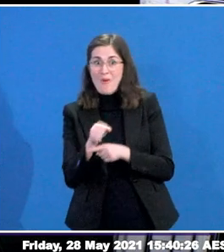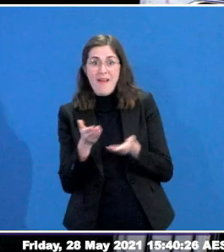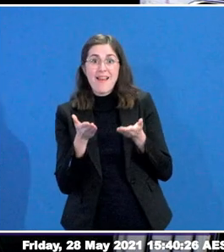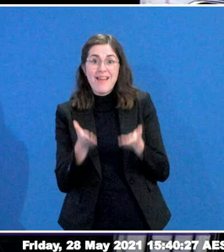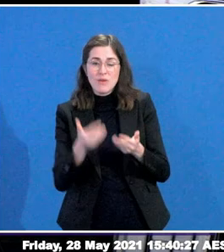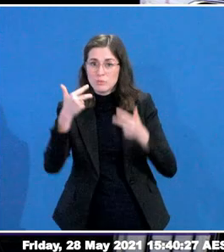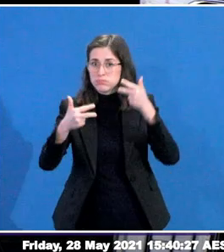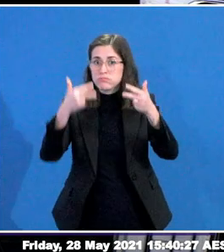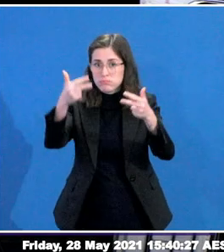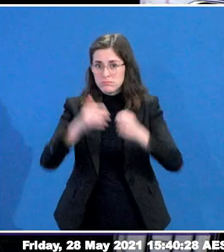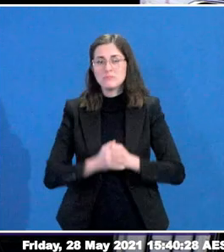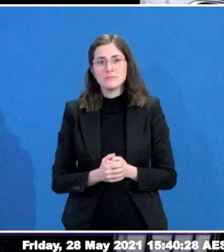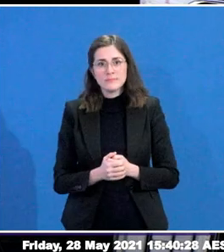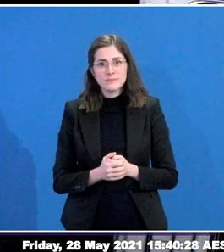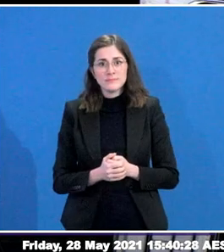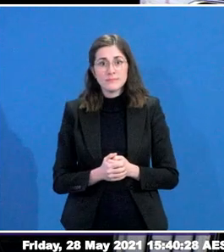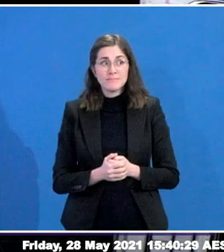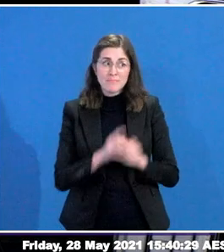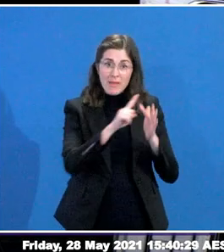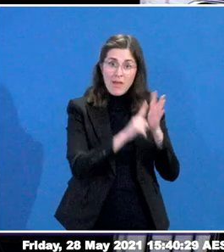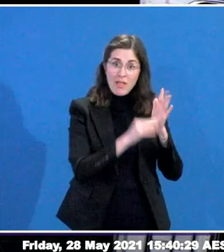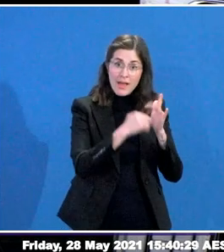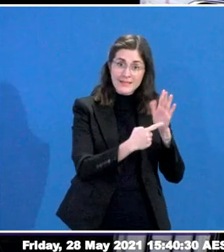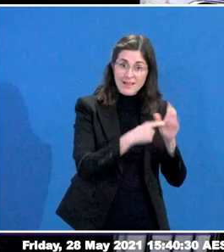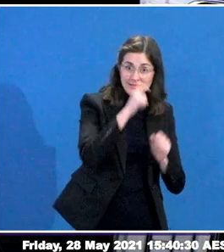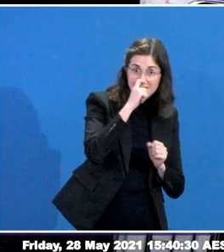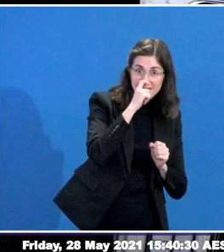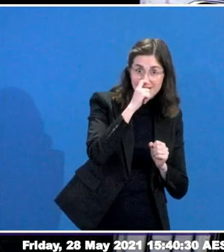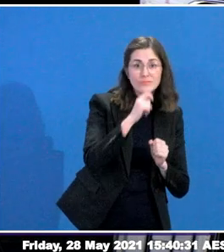But the proposal put by Eliza and Sophia is a response to the